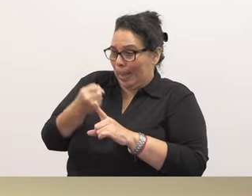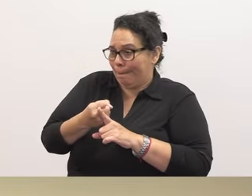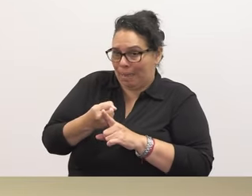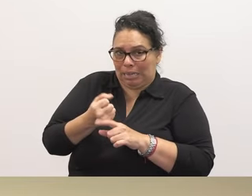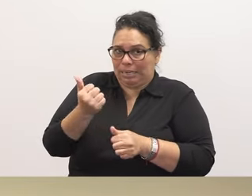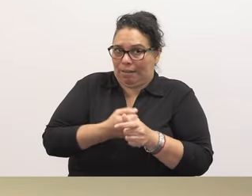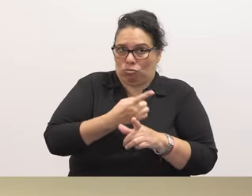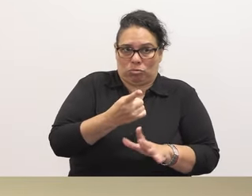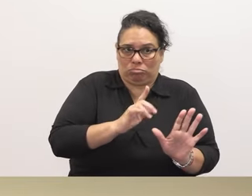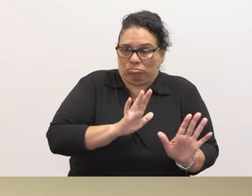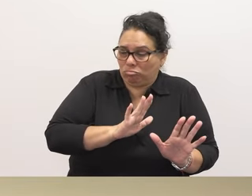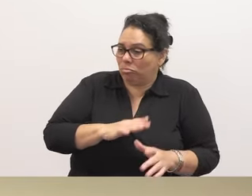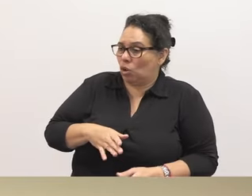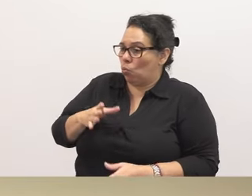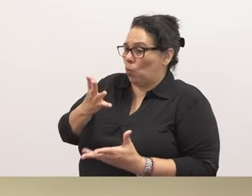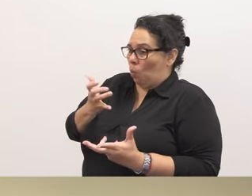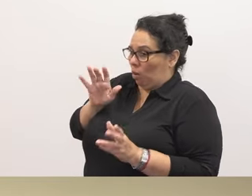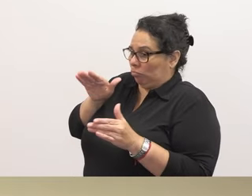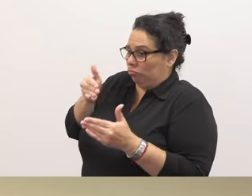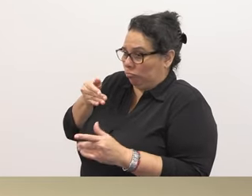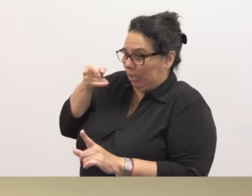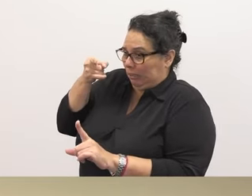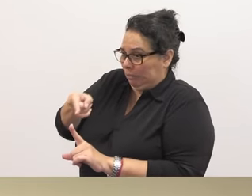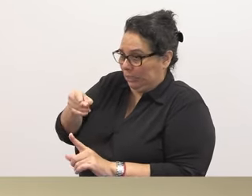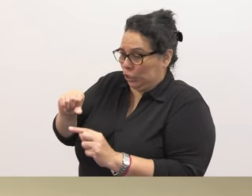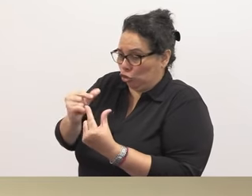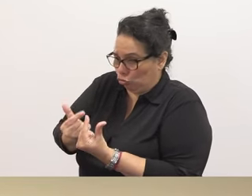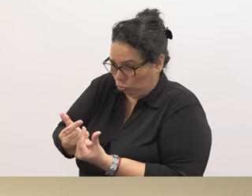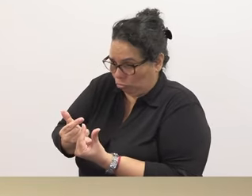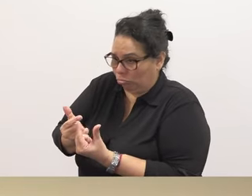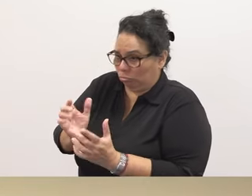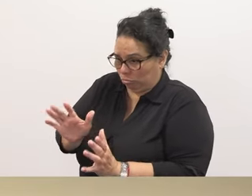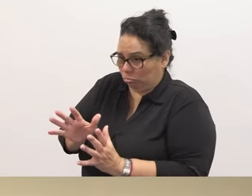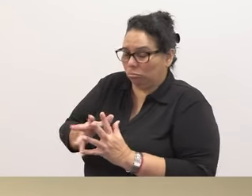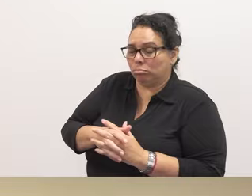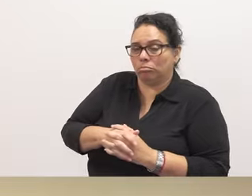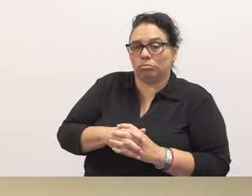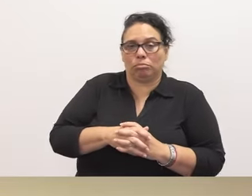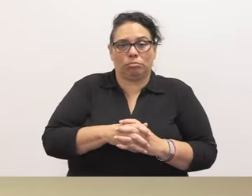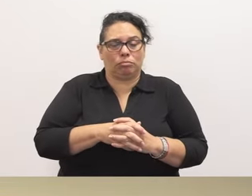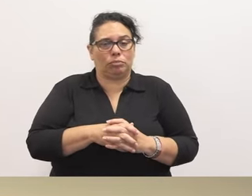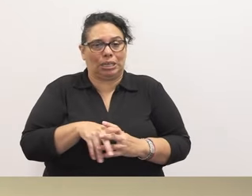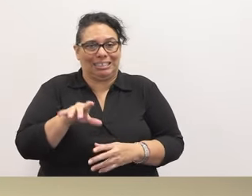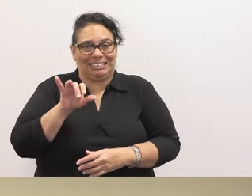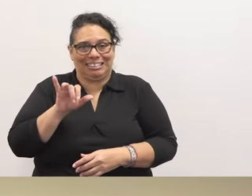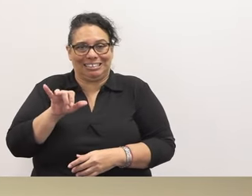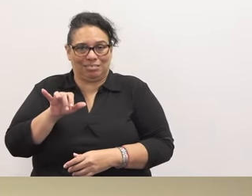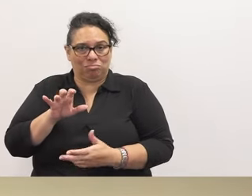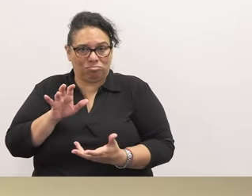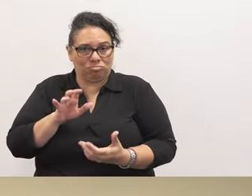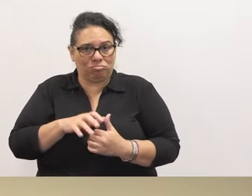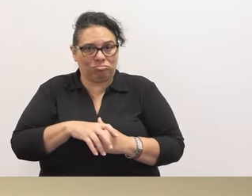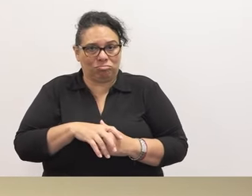This isn't a district wide improvement strategy, it is a specific student group equity strategy.